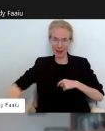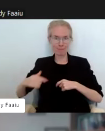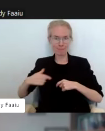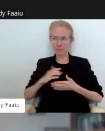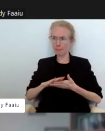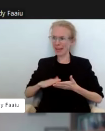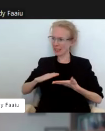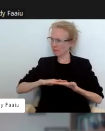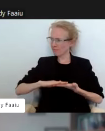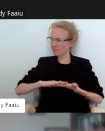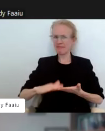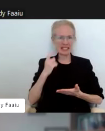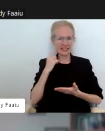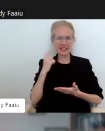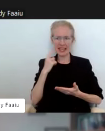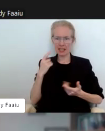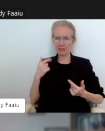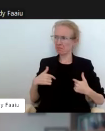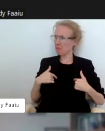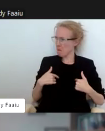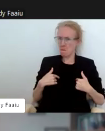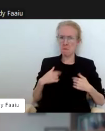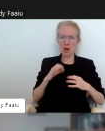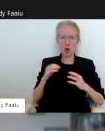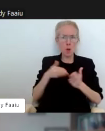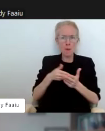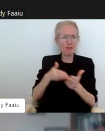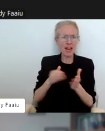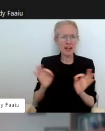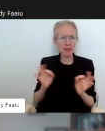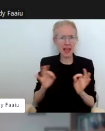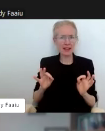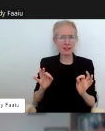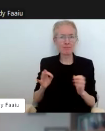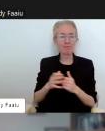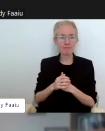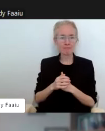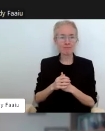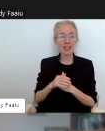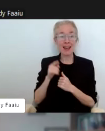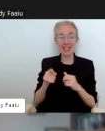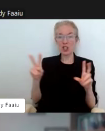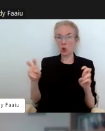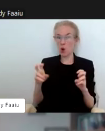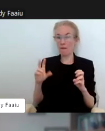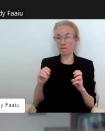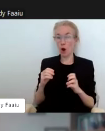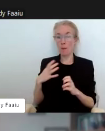is a wheelchair user. Small details make a big difference. And yesterday's